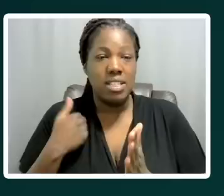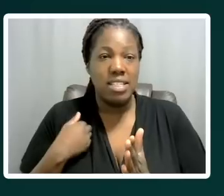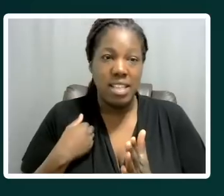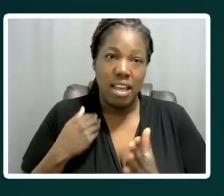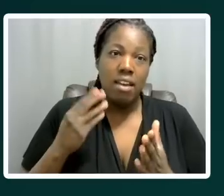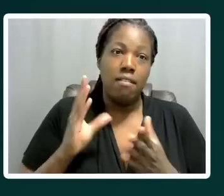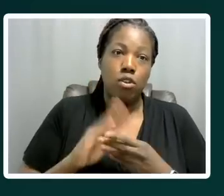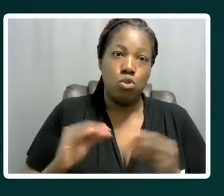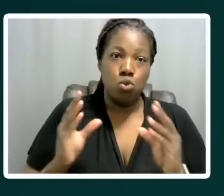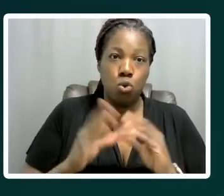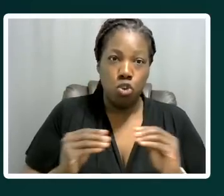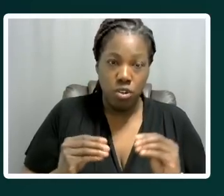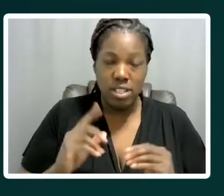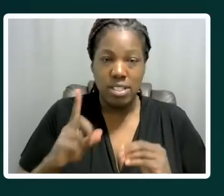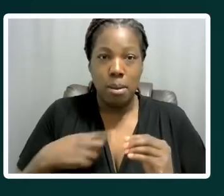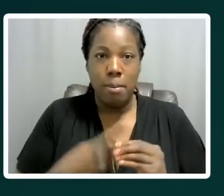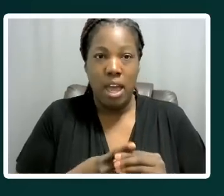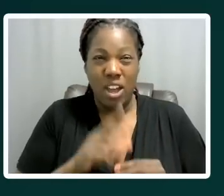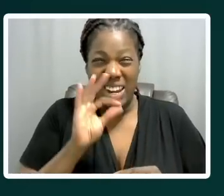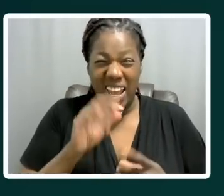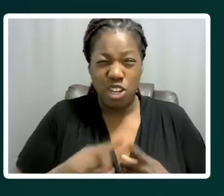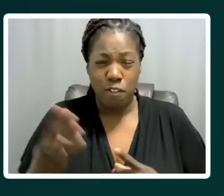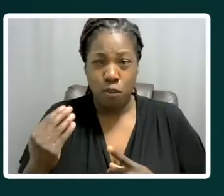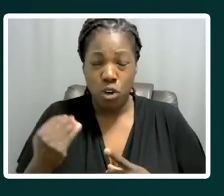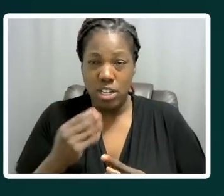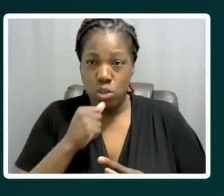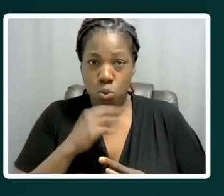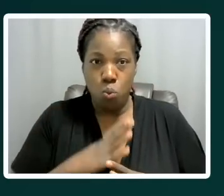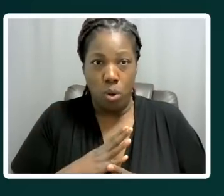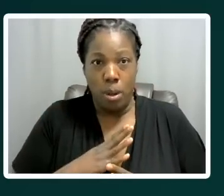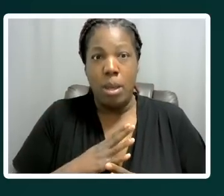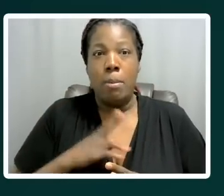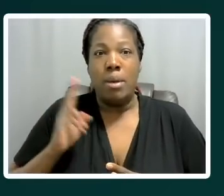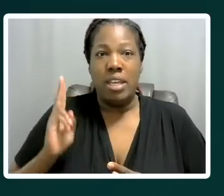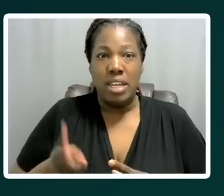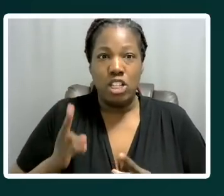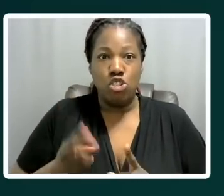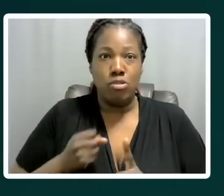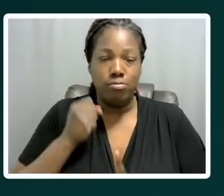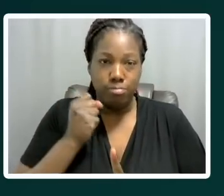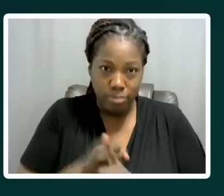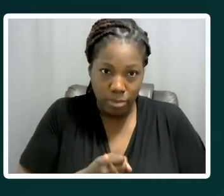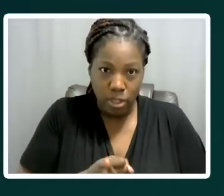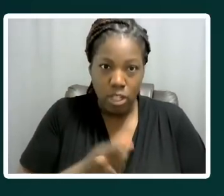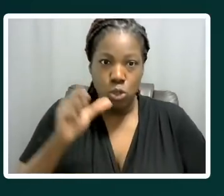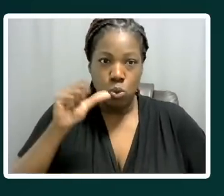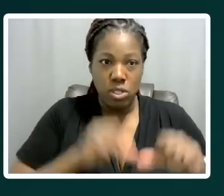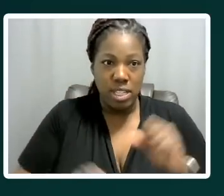women who make history through their scientific discoveries and innovations. And a couple of the